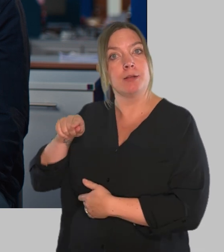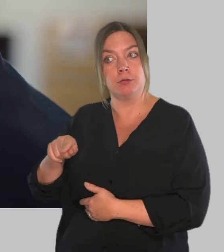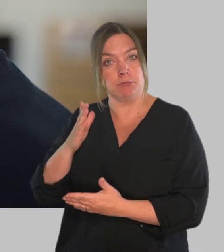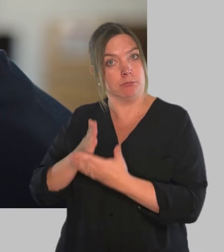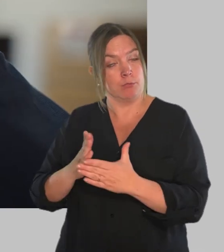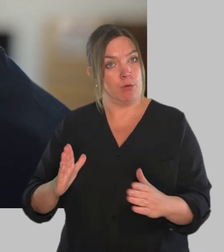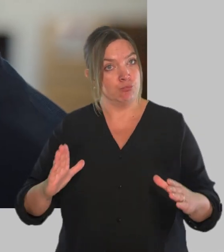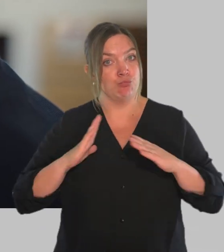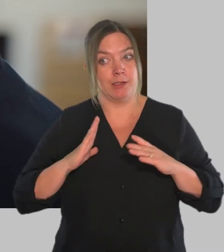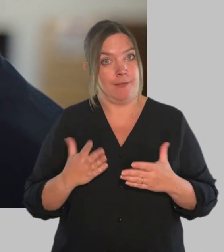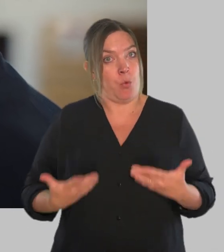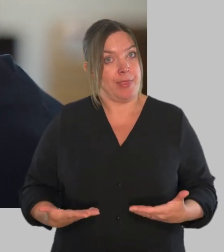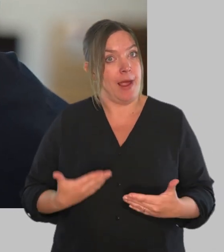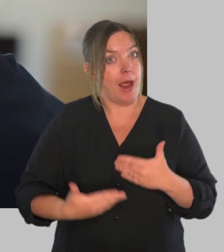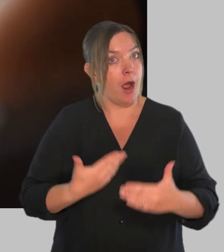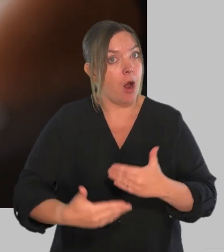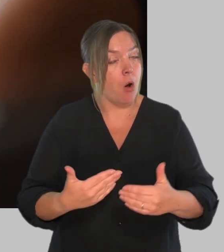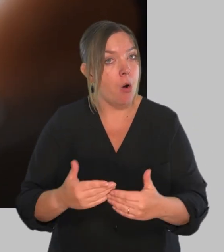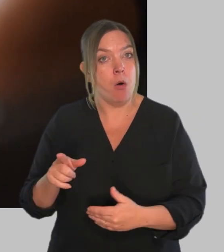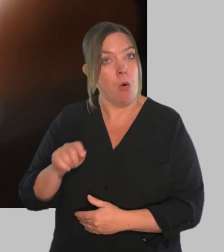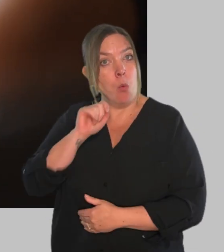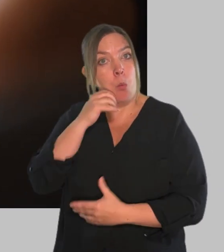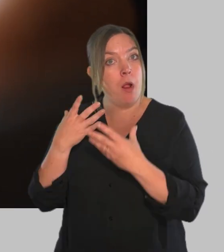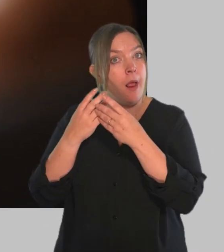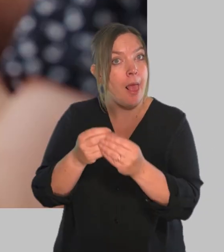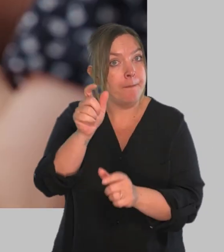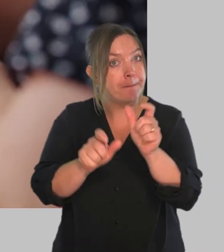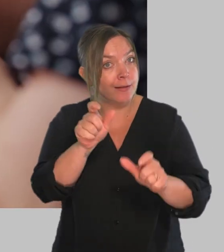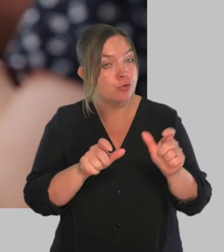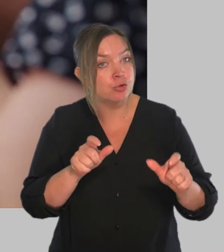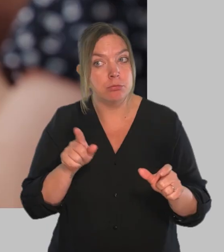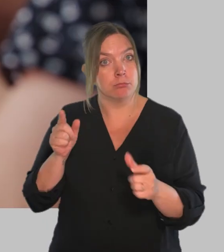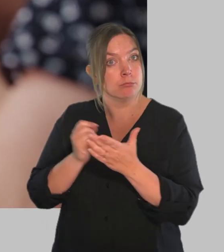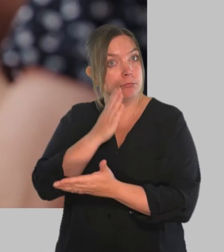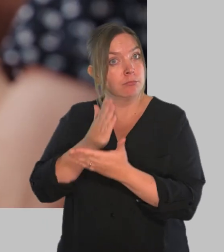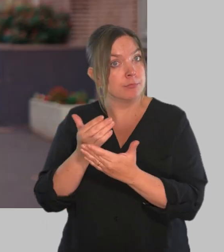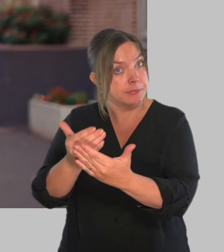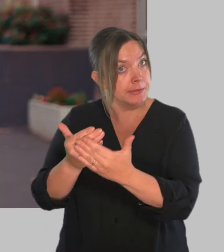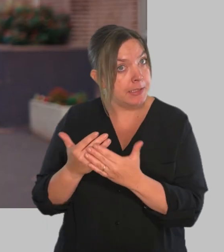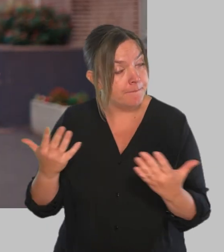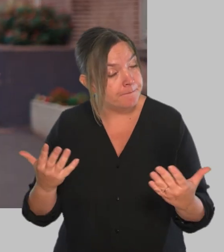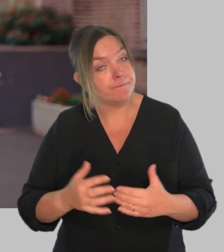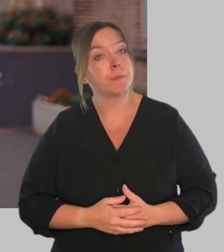whether it's ready for prime time. Would it actually benefit patients? Is it safe? I'm Alastair.